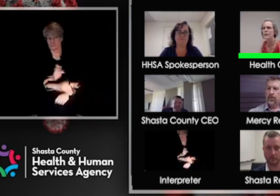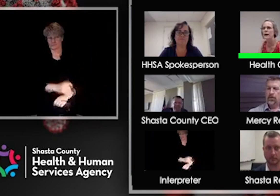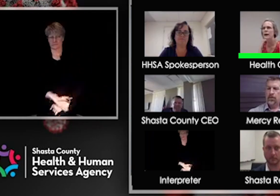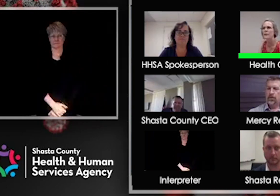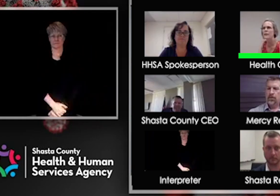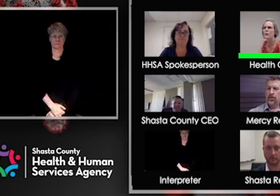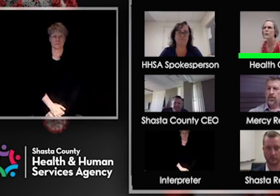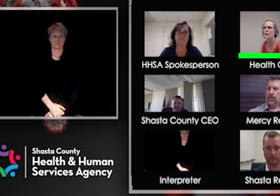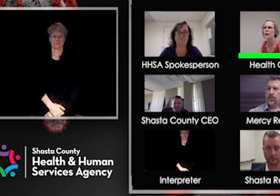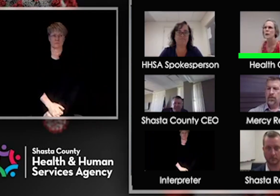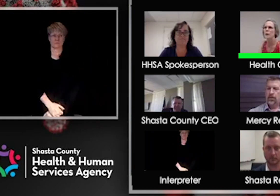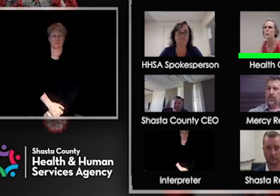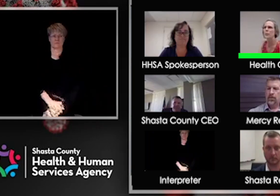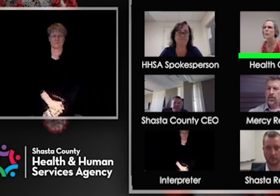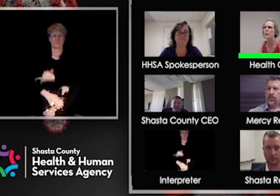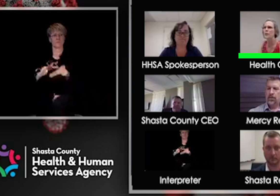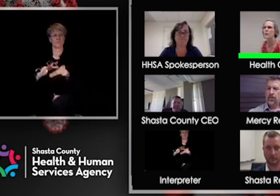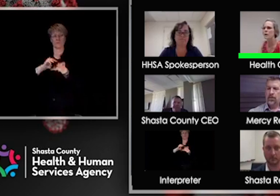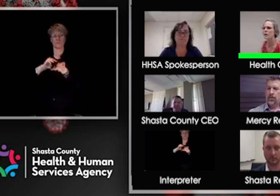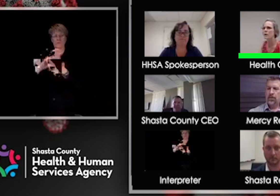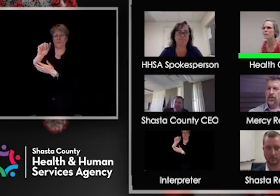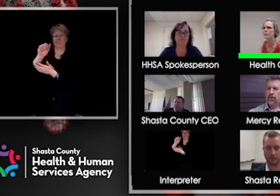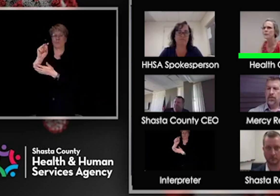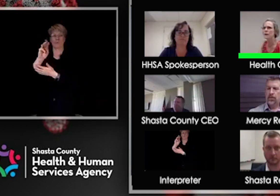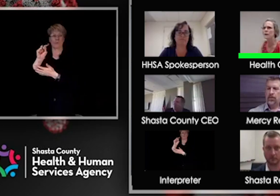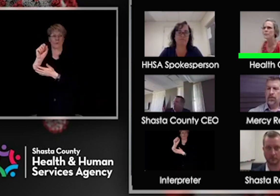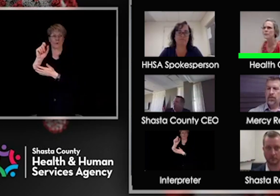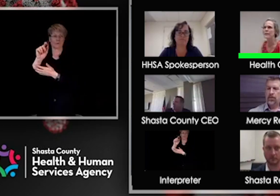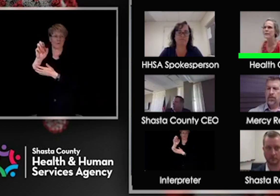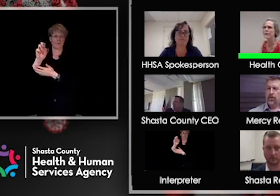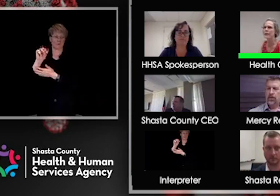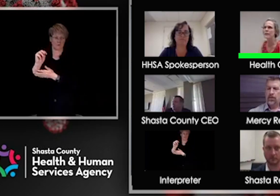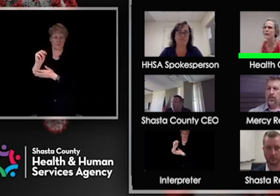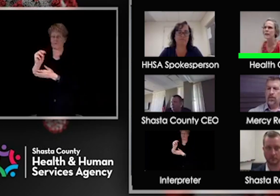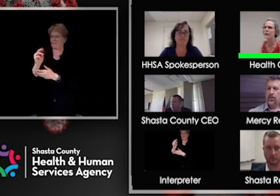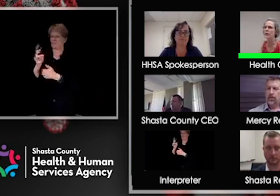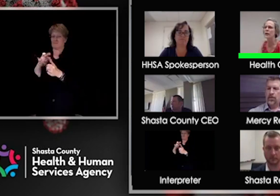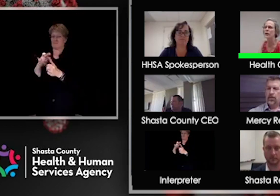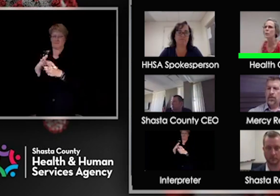about that. That’s the first I’ve heard. We meet with our staff every day that actually